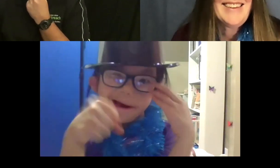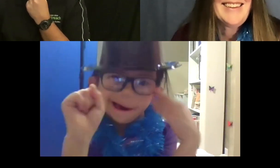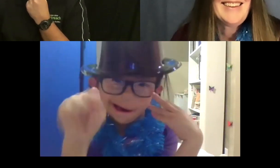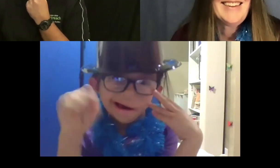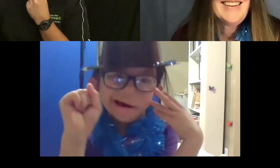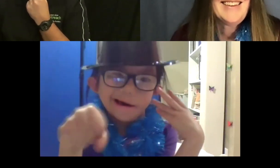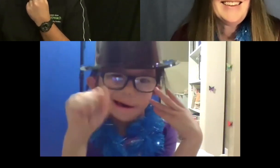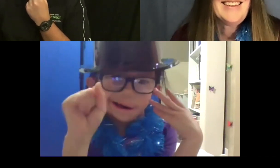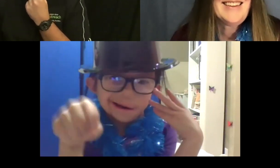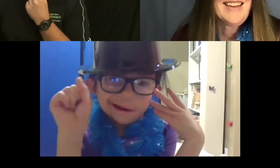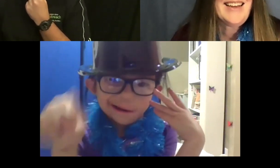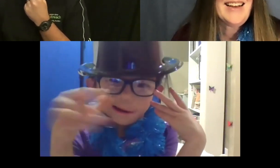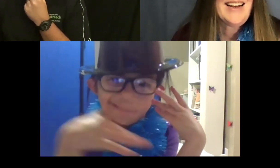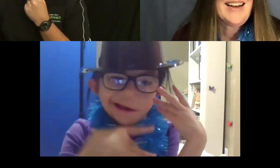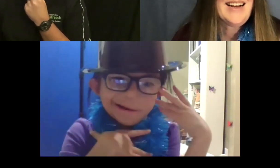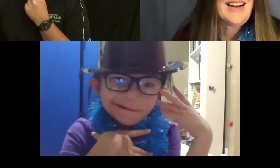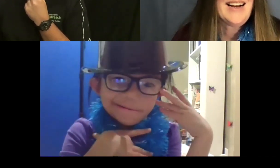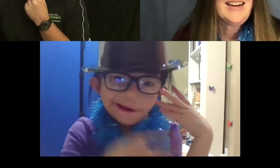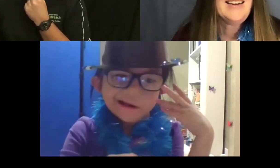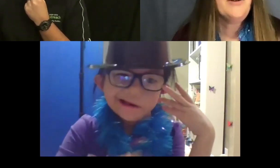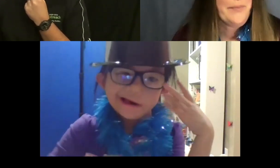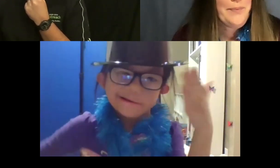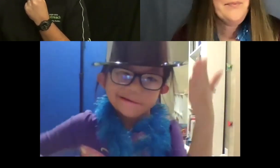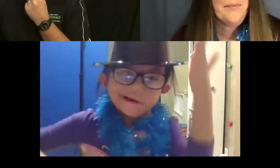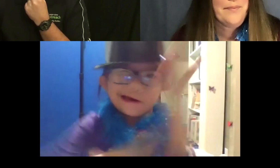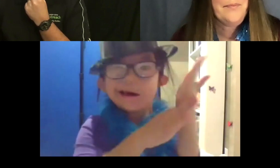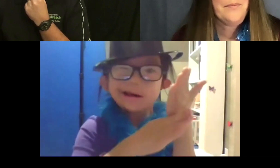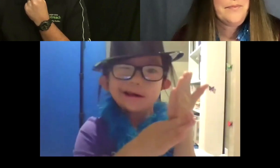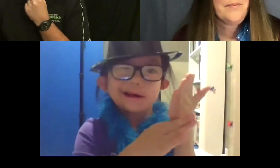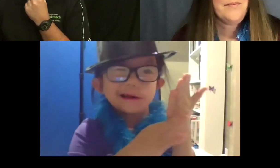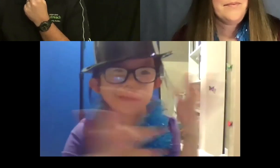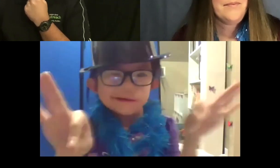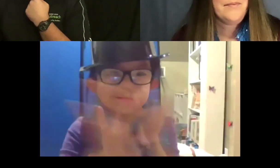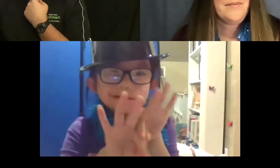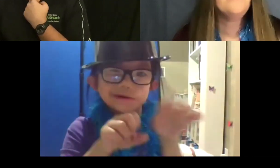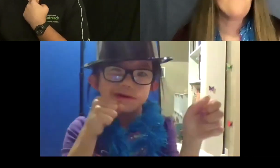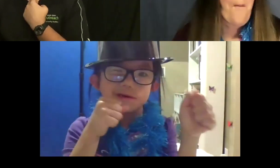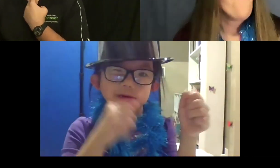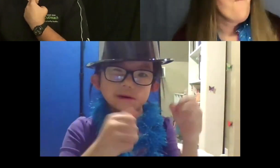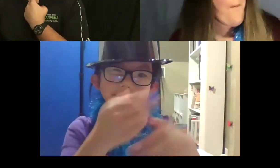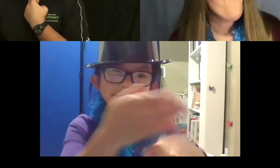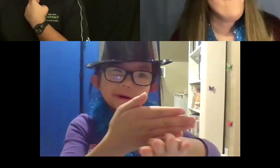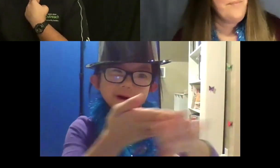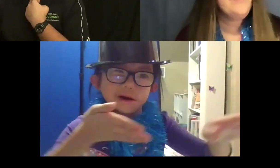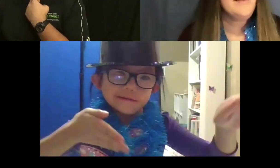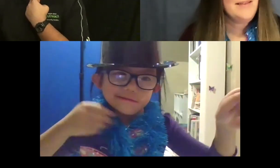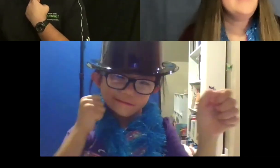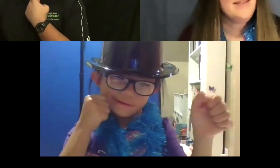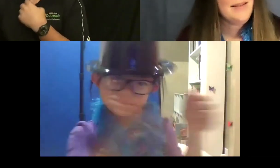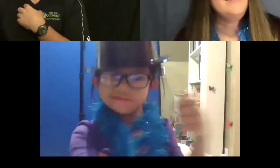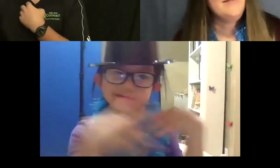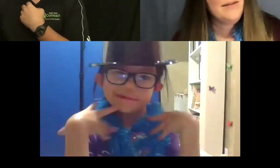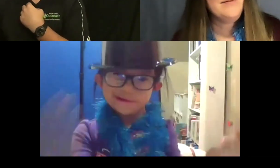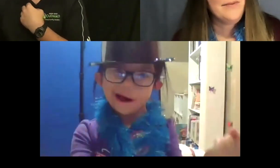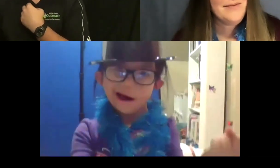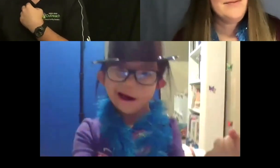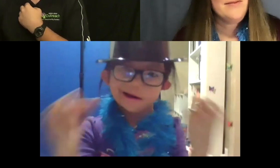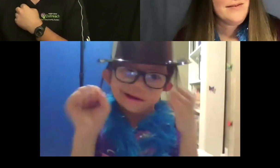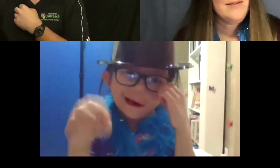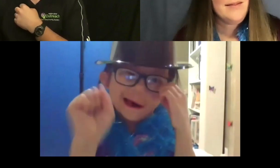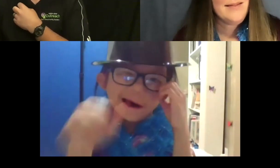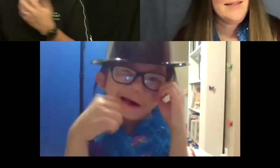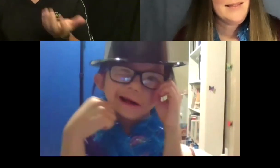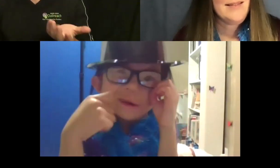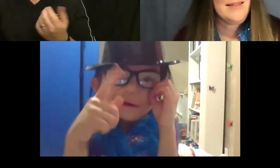I like it a lot. I like kicking. The wood part, I really like that.